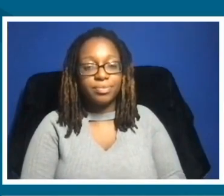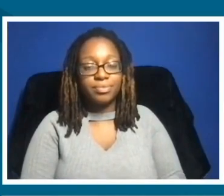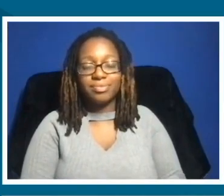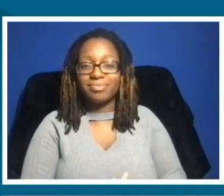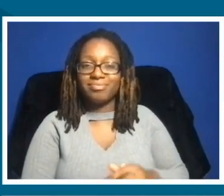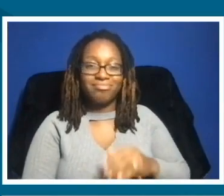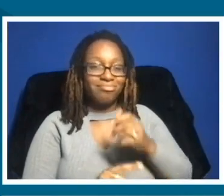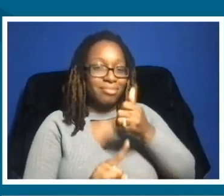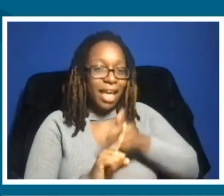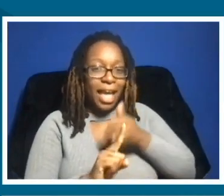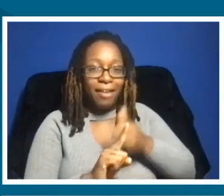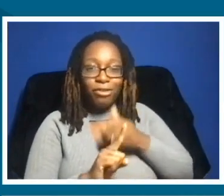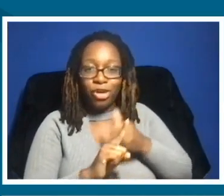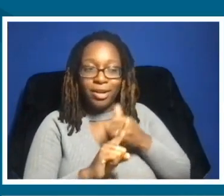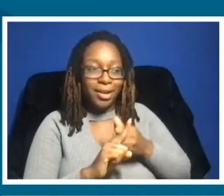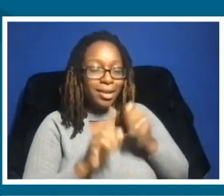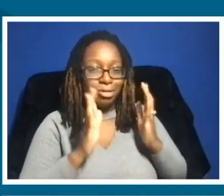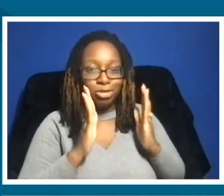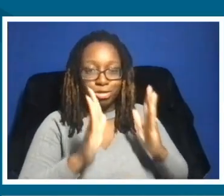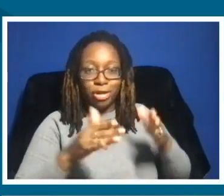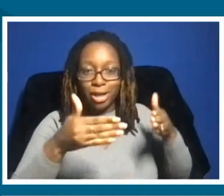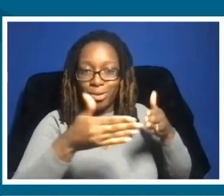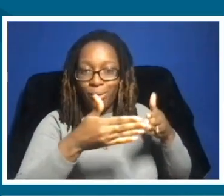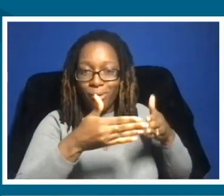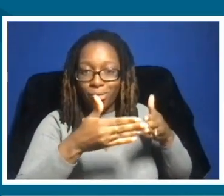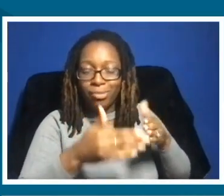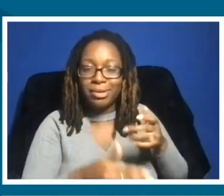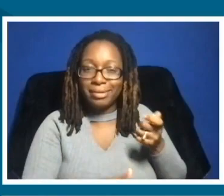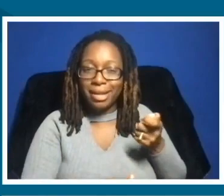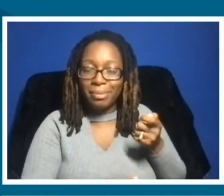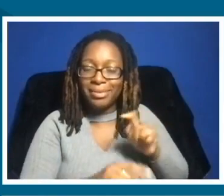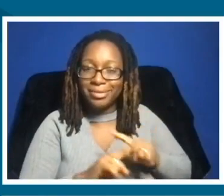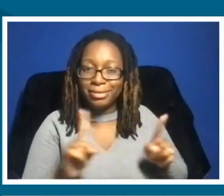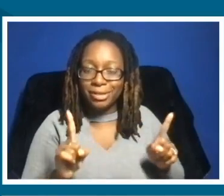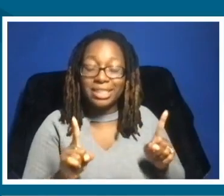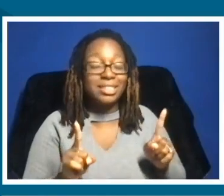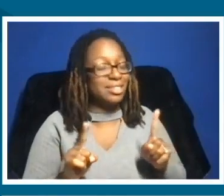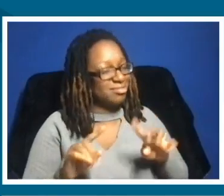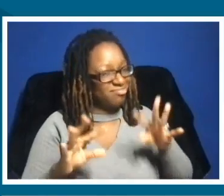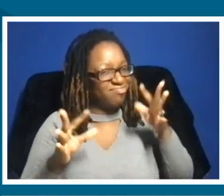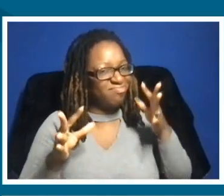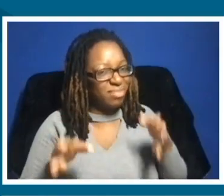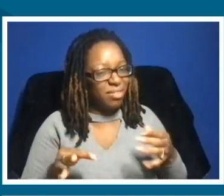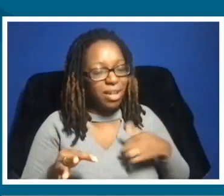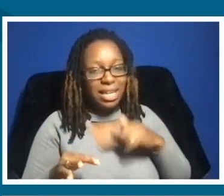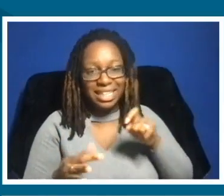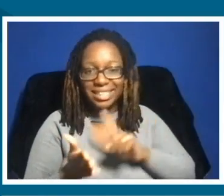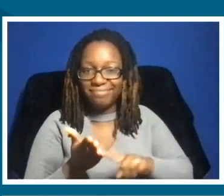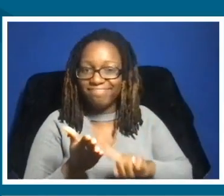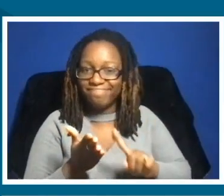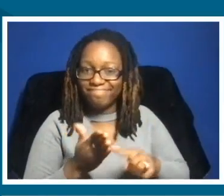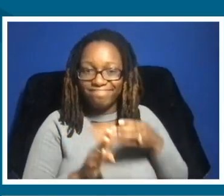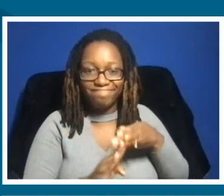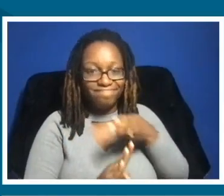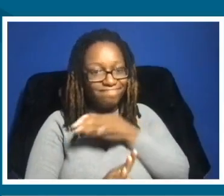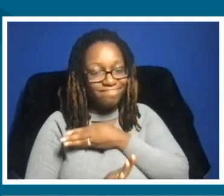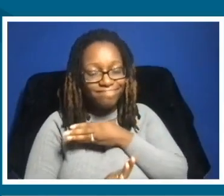different and so that would definitely need to be something you know i would scope out beforehand um